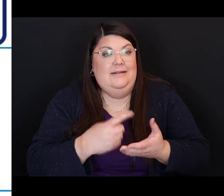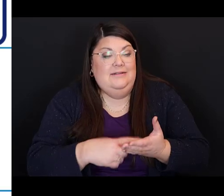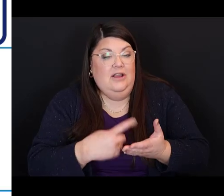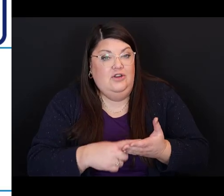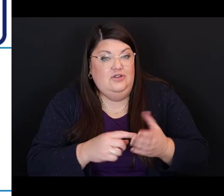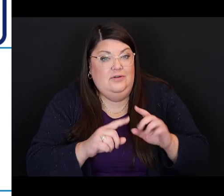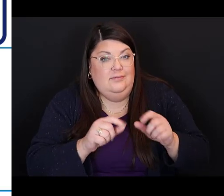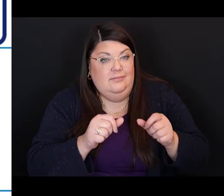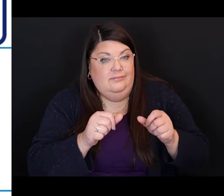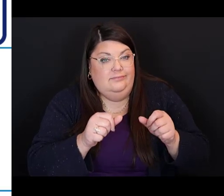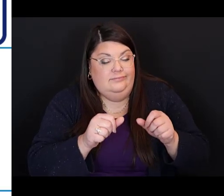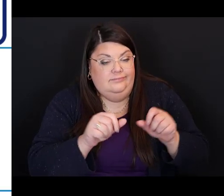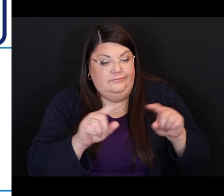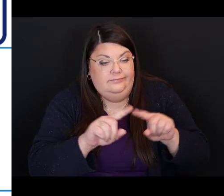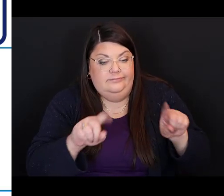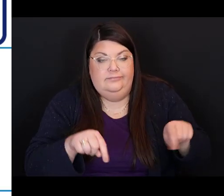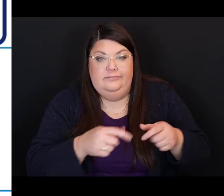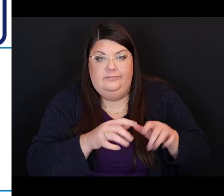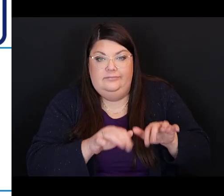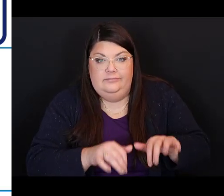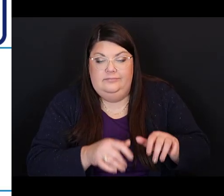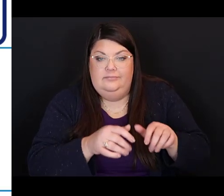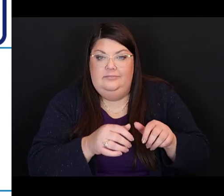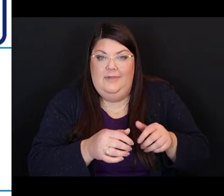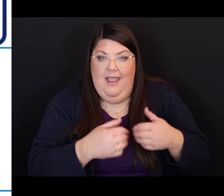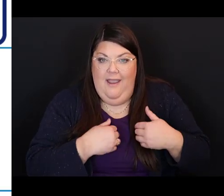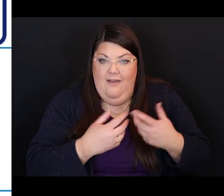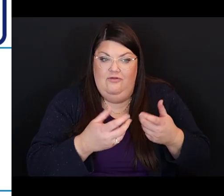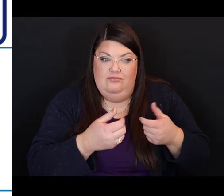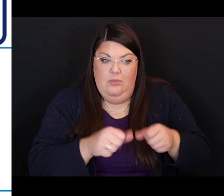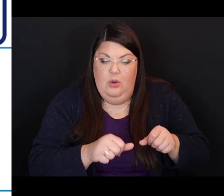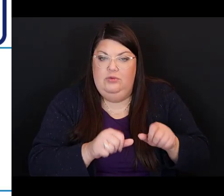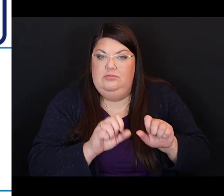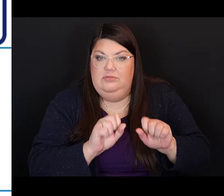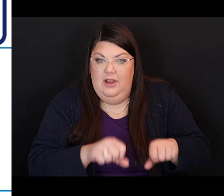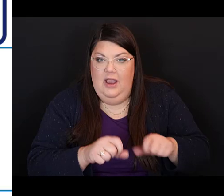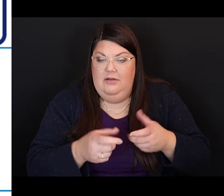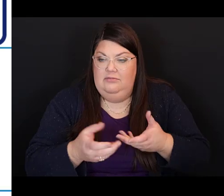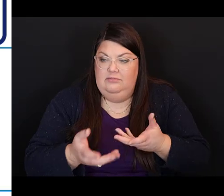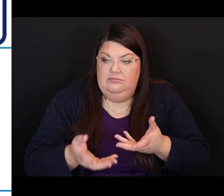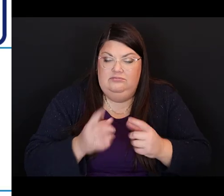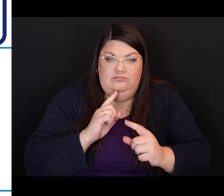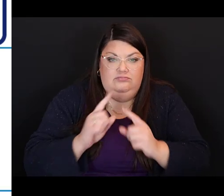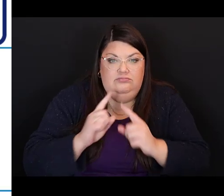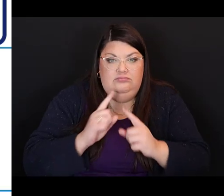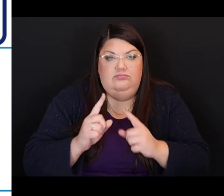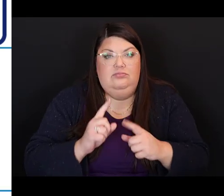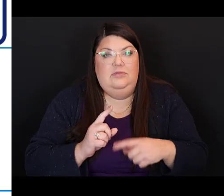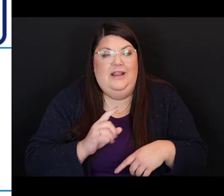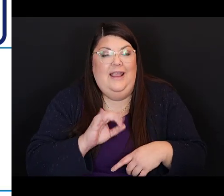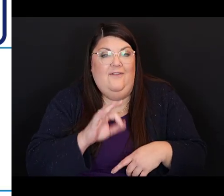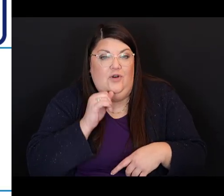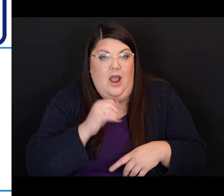the community can talk to one another online when we're not meeting via Zoom within our communities